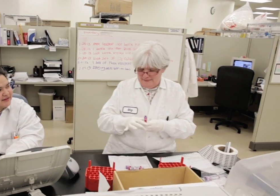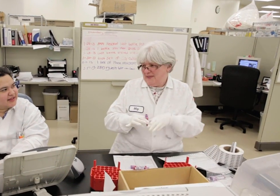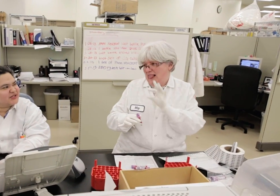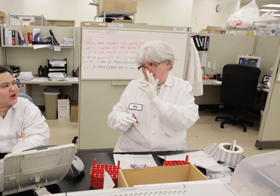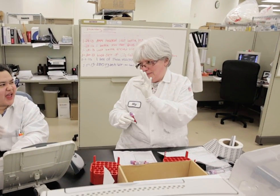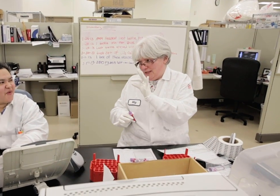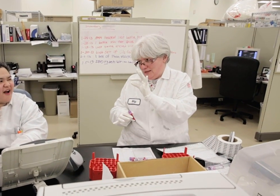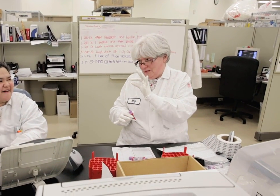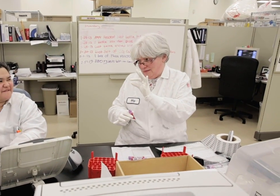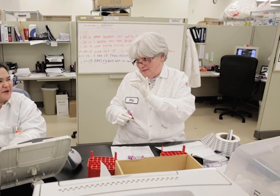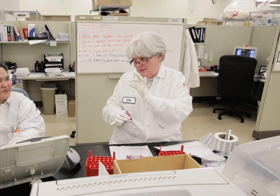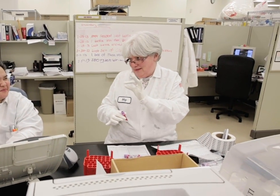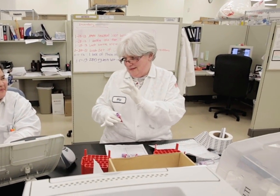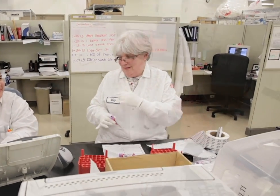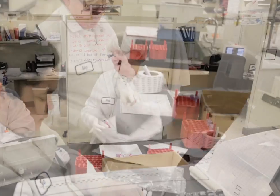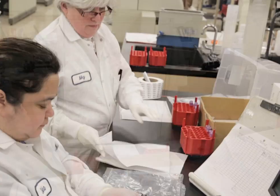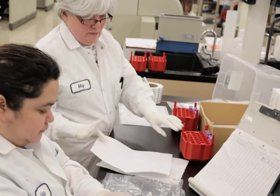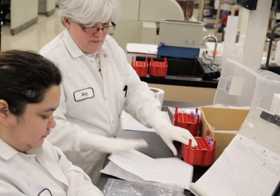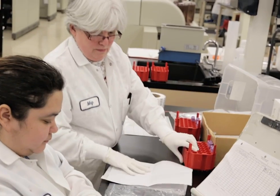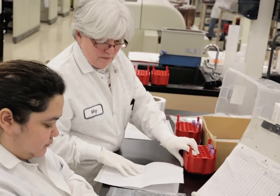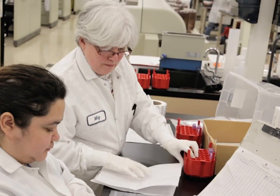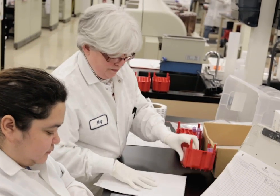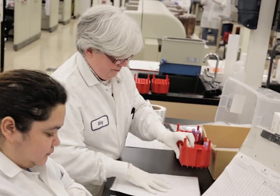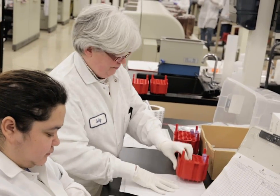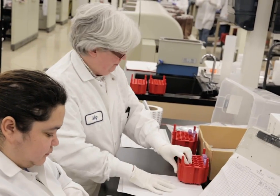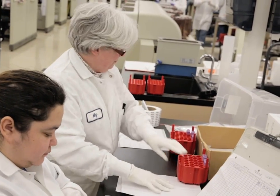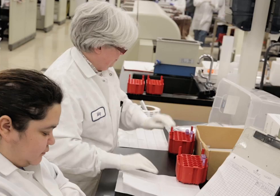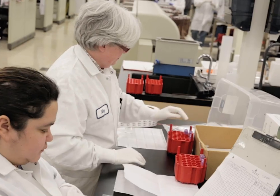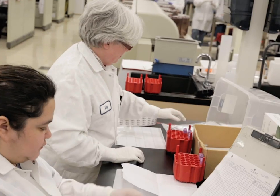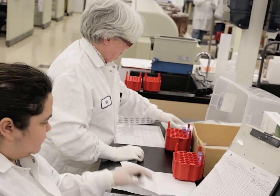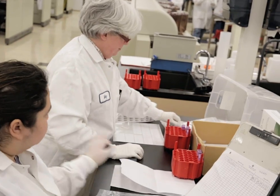So we began using simple words with simple sign equivalents,